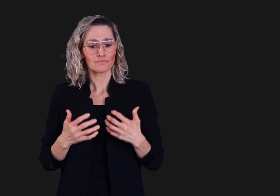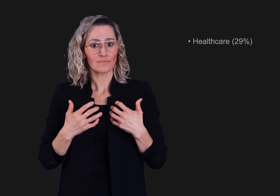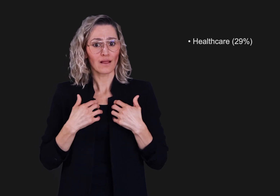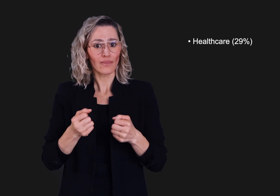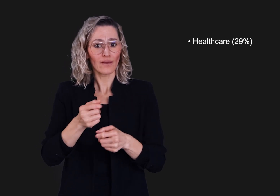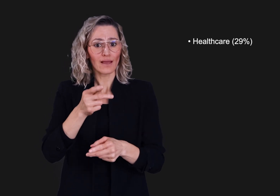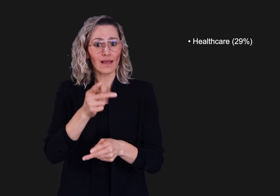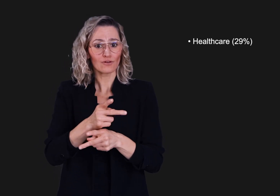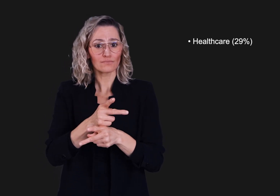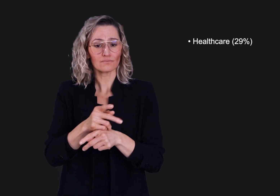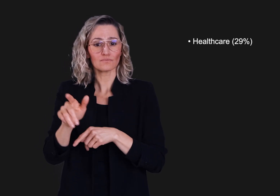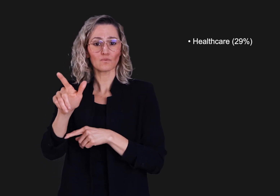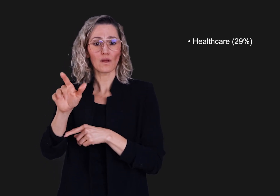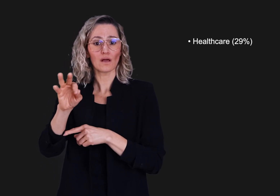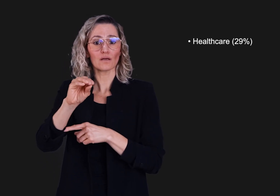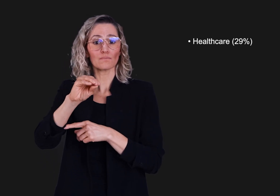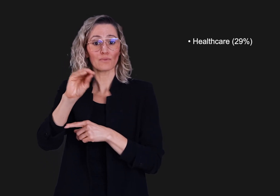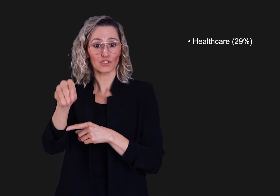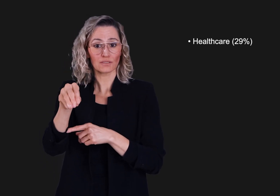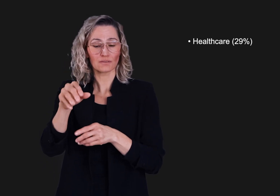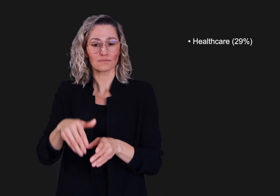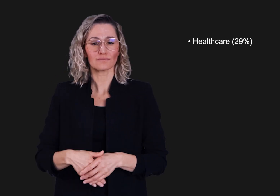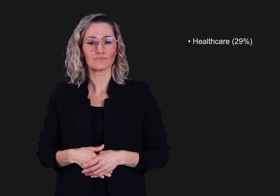• Healthcare (29%)